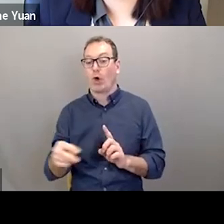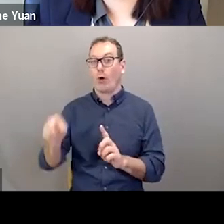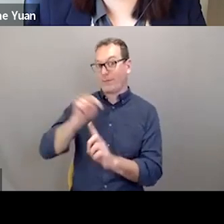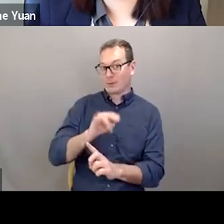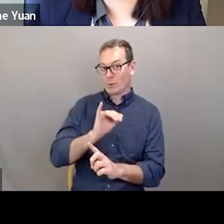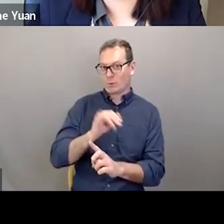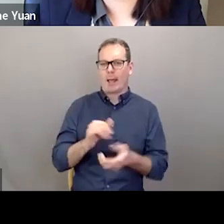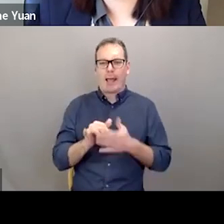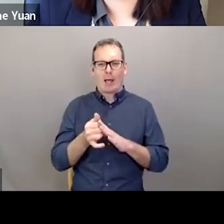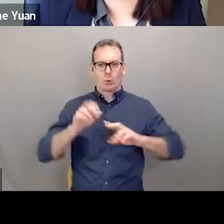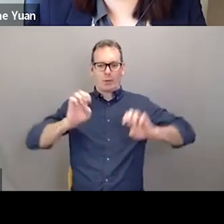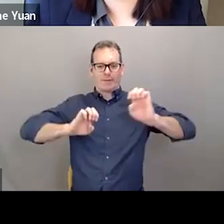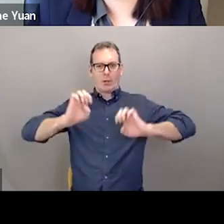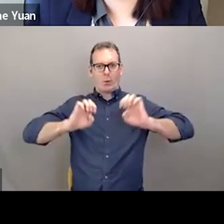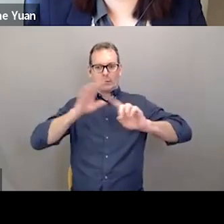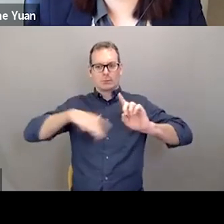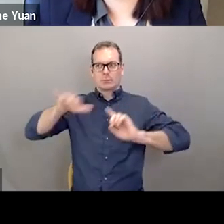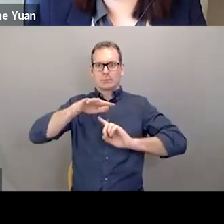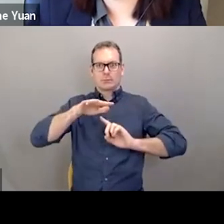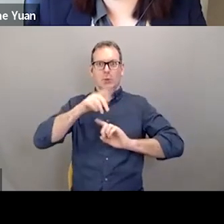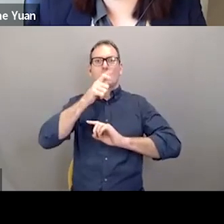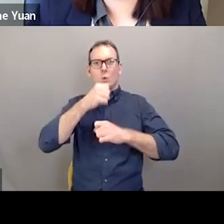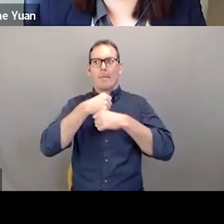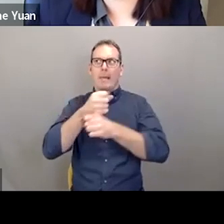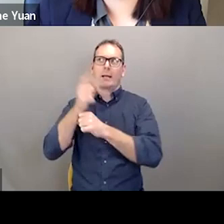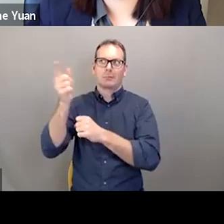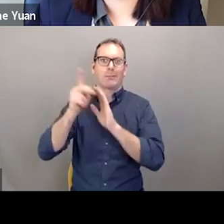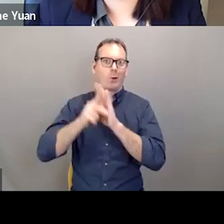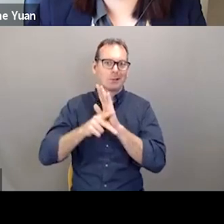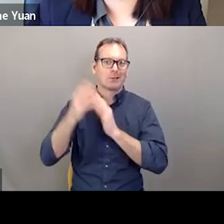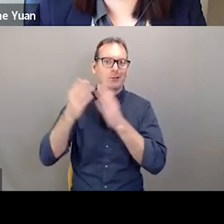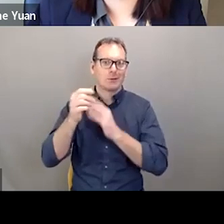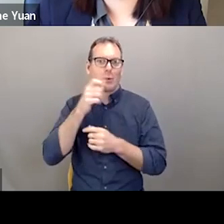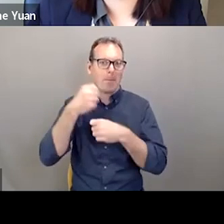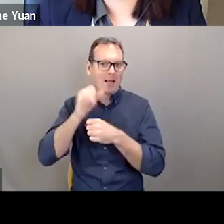done by those who are creating the policies and services that are so fragmented I see